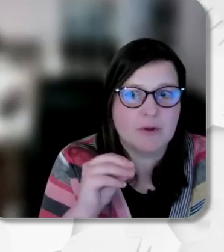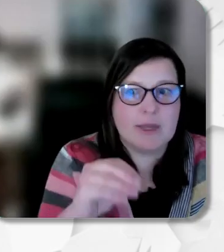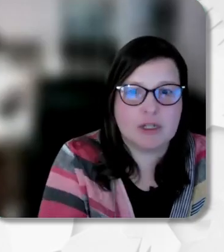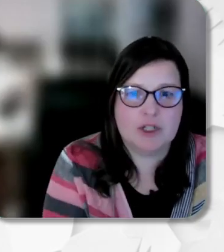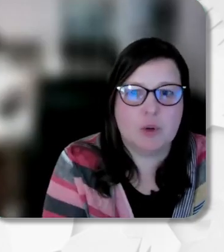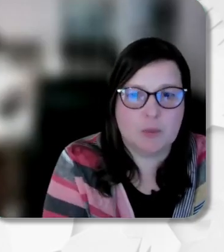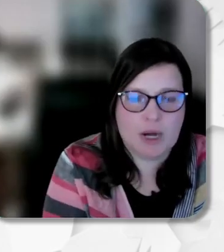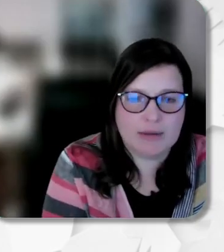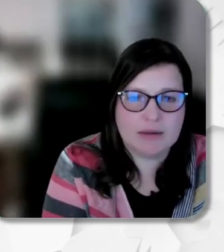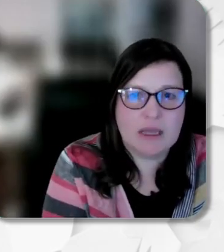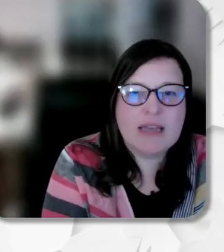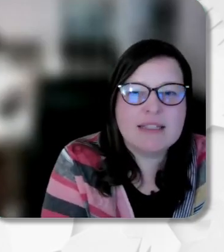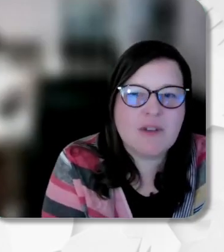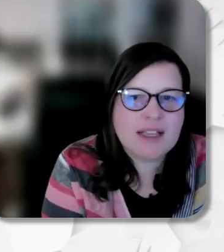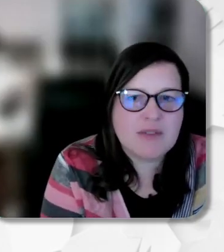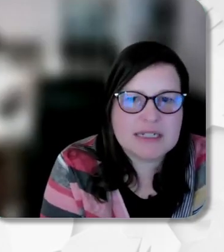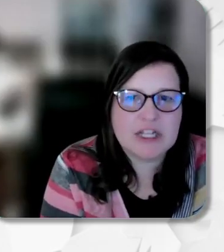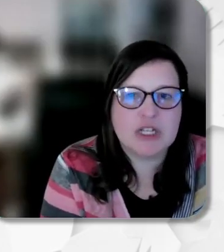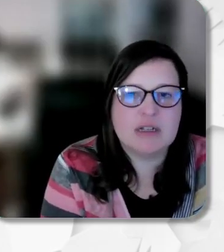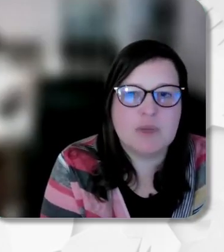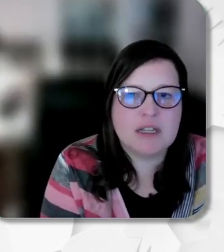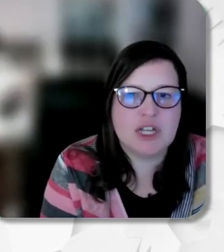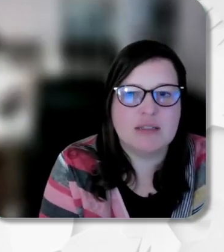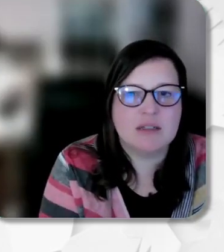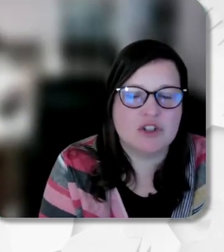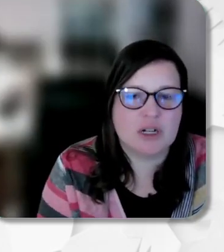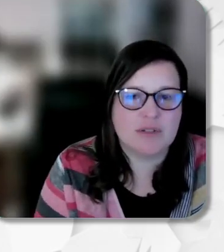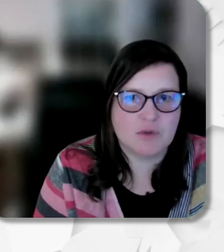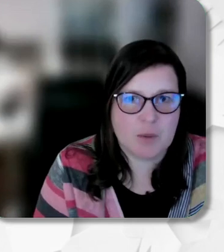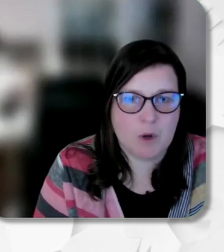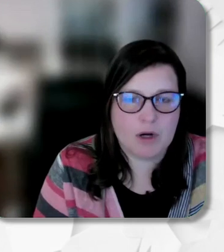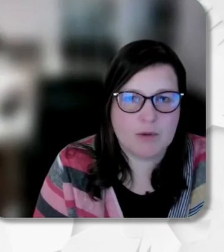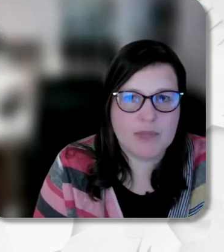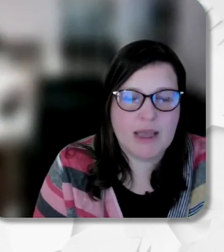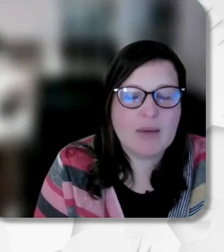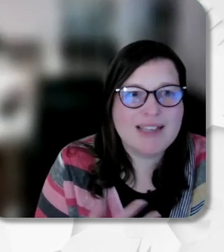information into our brains. This finds foundation in Piaget's constructivist framework and we can